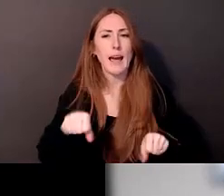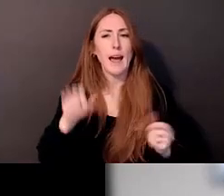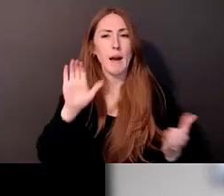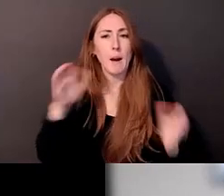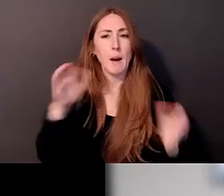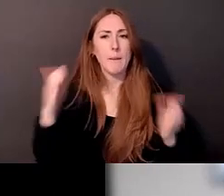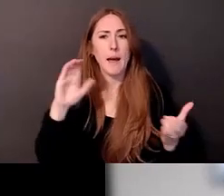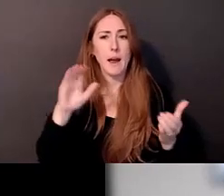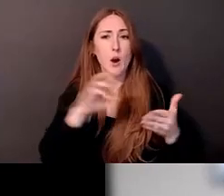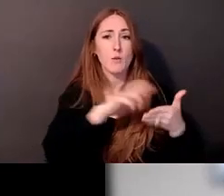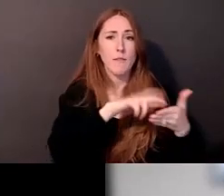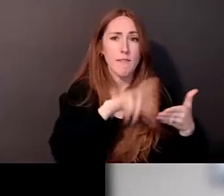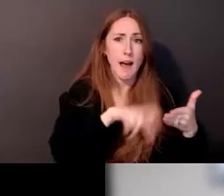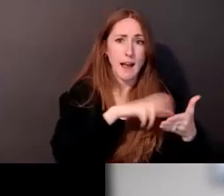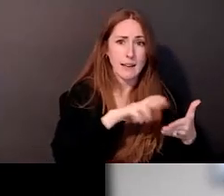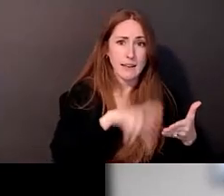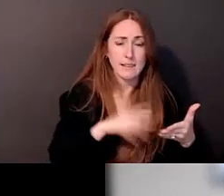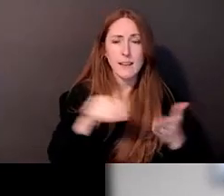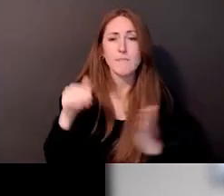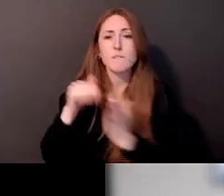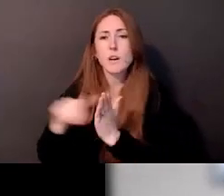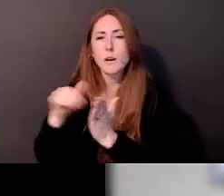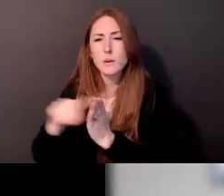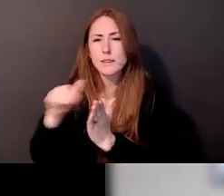to get a better sense of the findings across the literature.